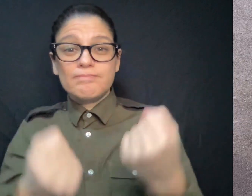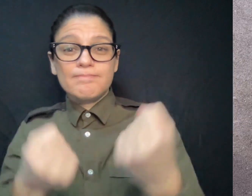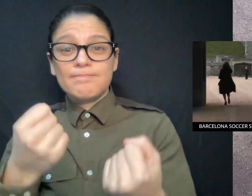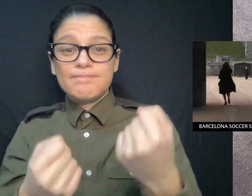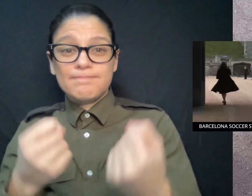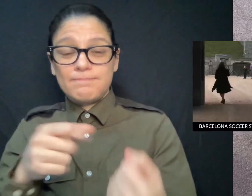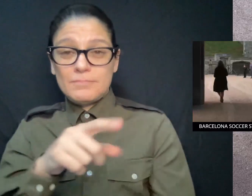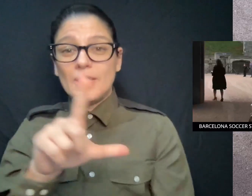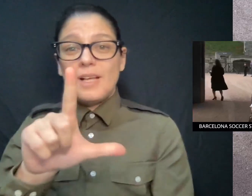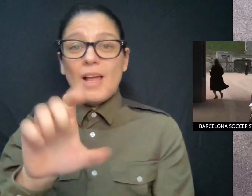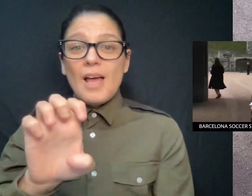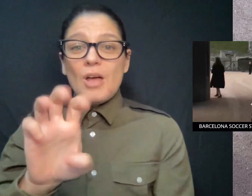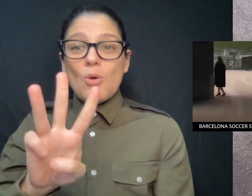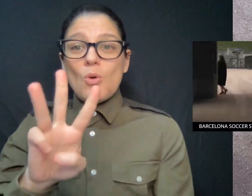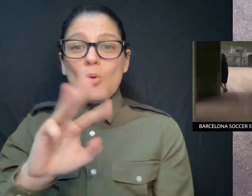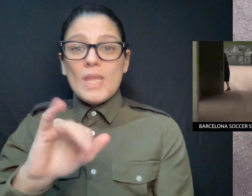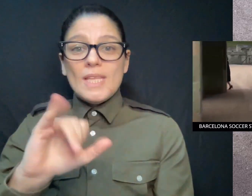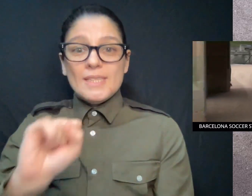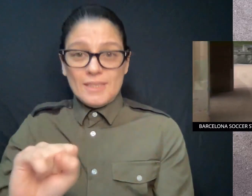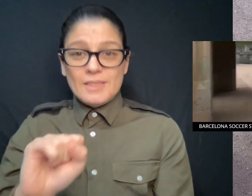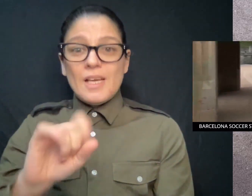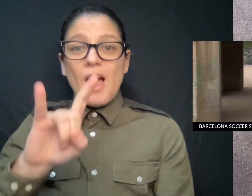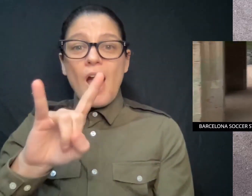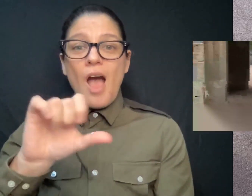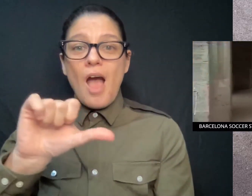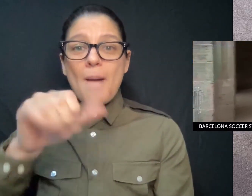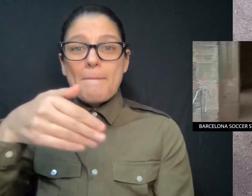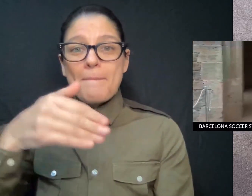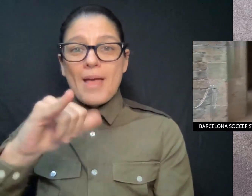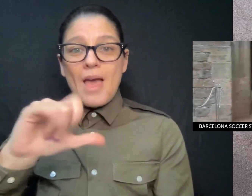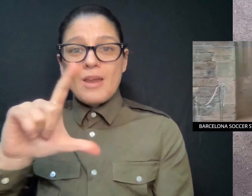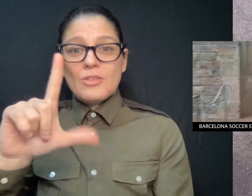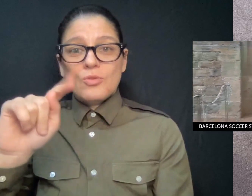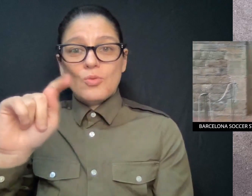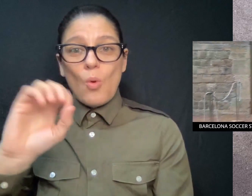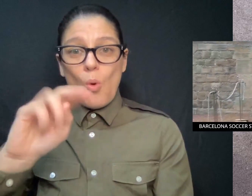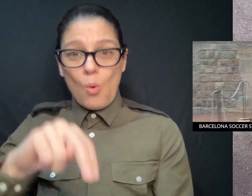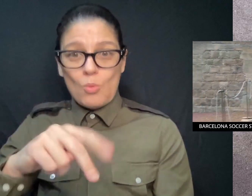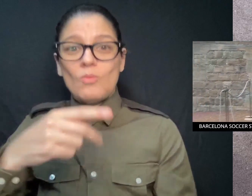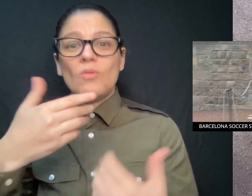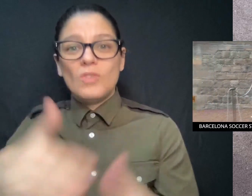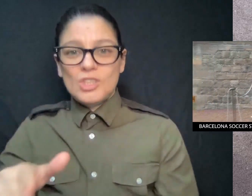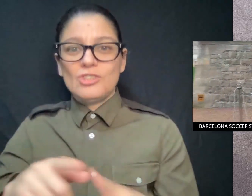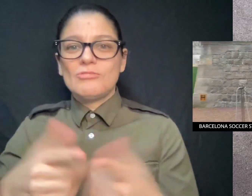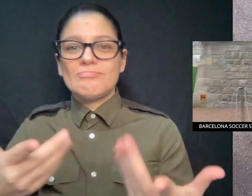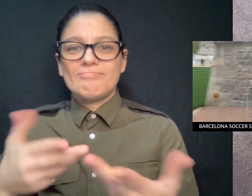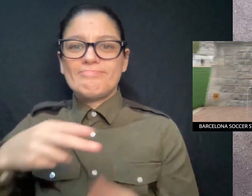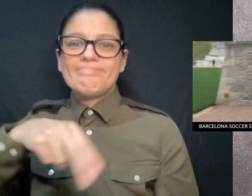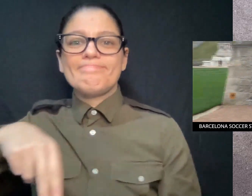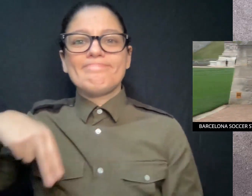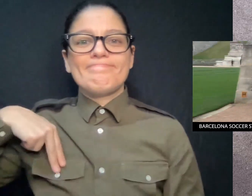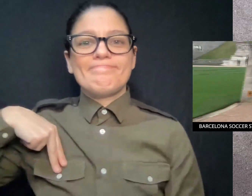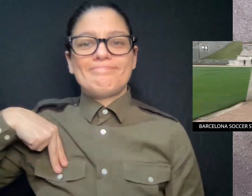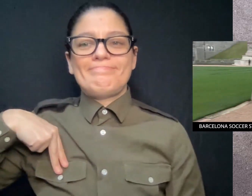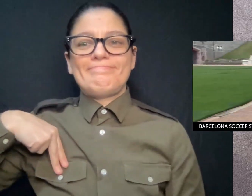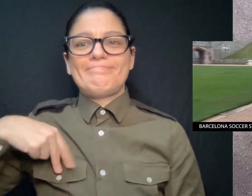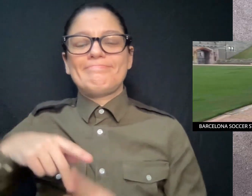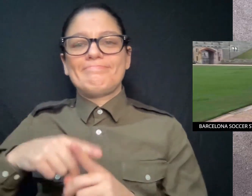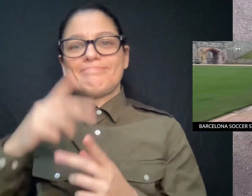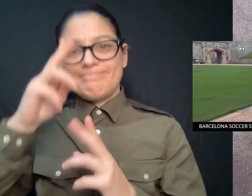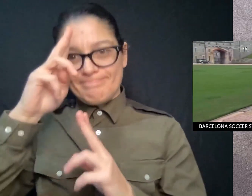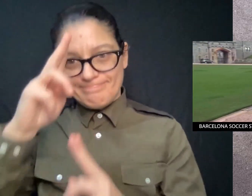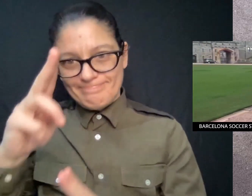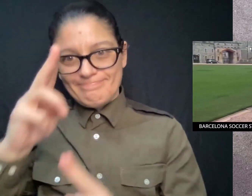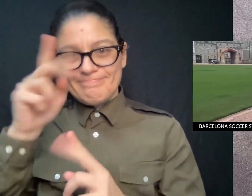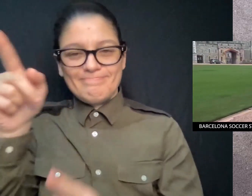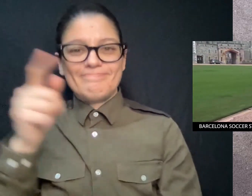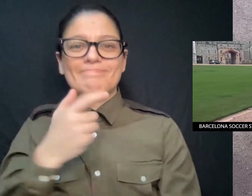also seven-time Formula One champ Lewis Hamilton received his knighthood from the Prince of Wales